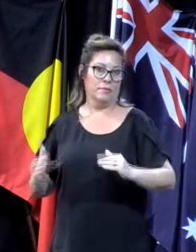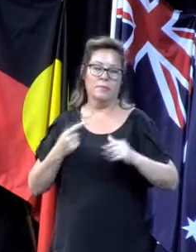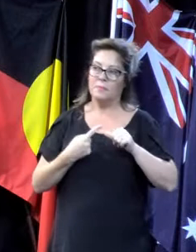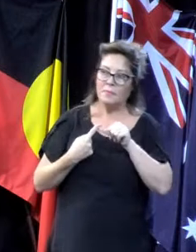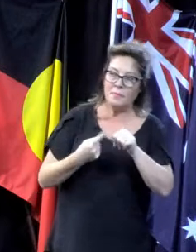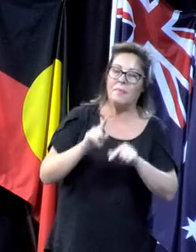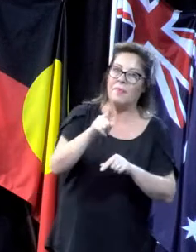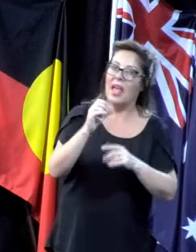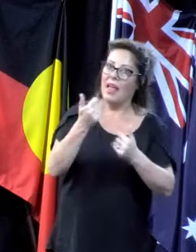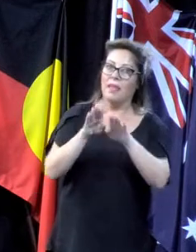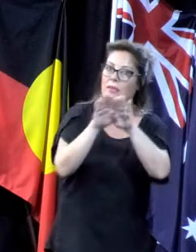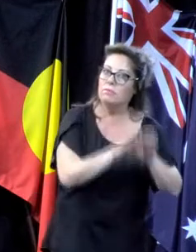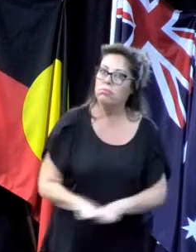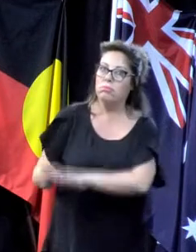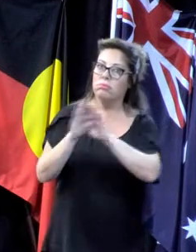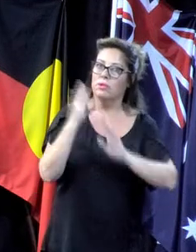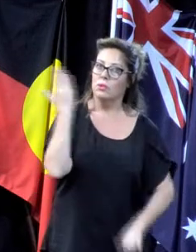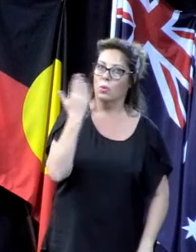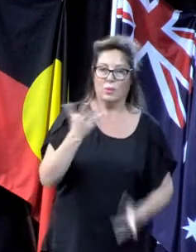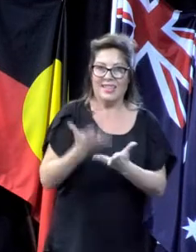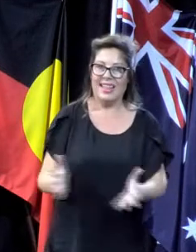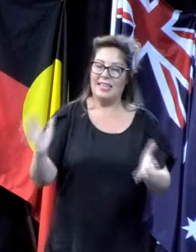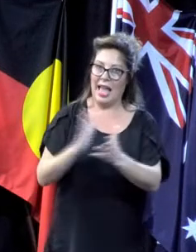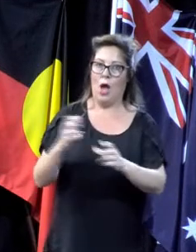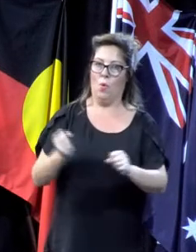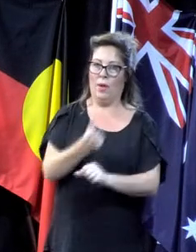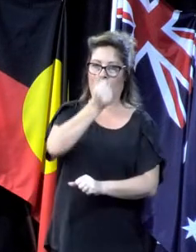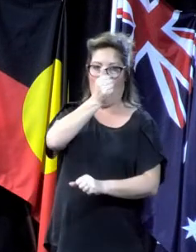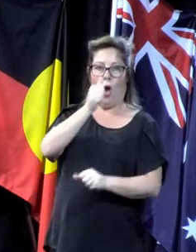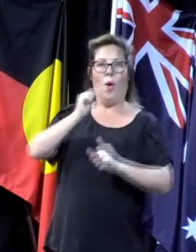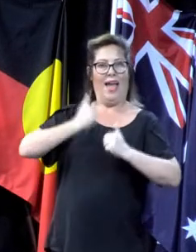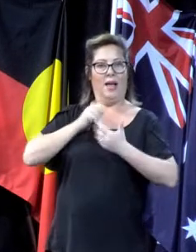That is how we assure that our students access curriculum